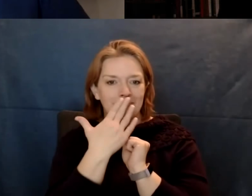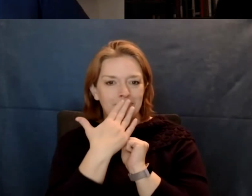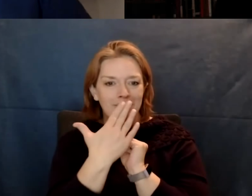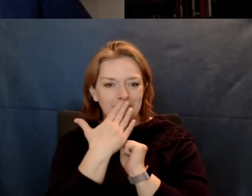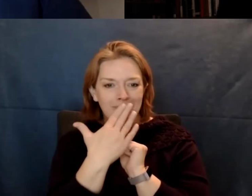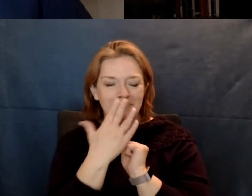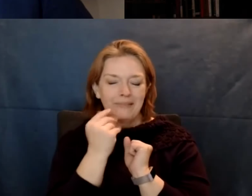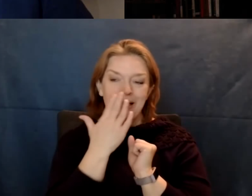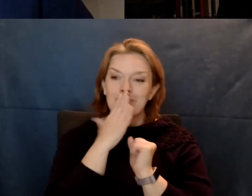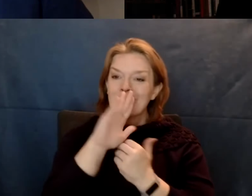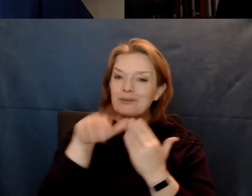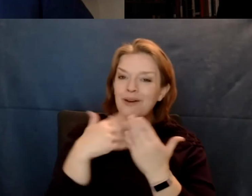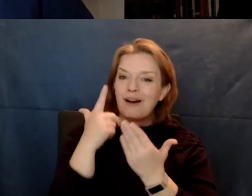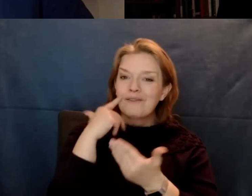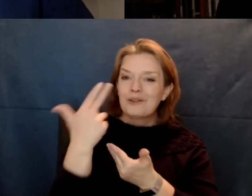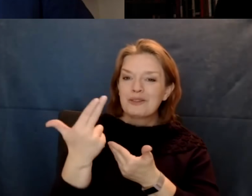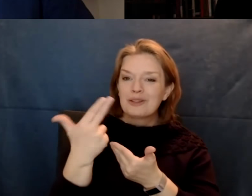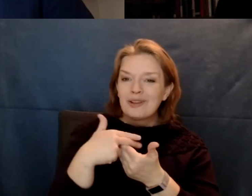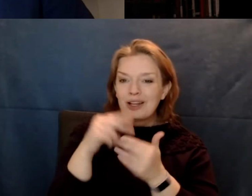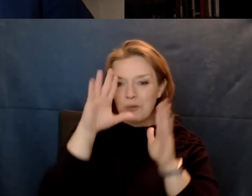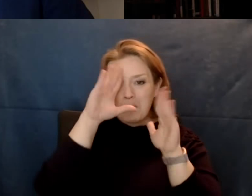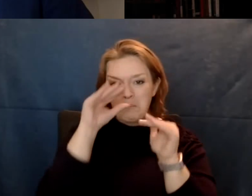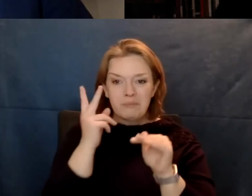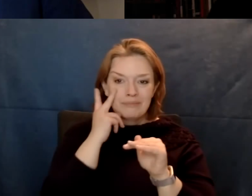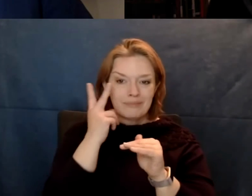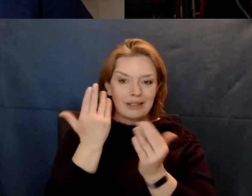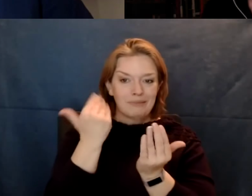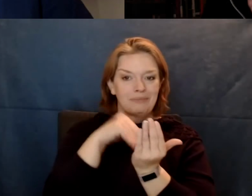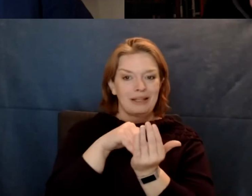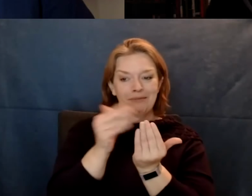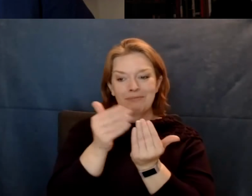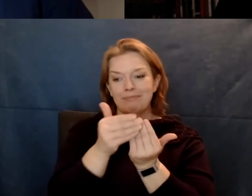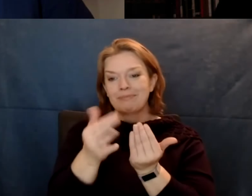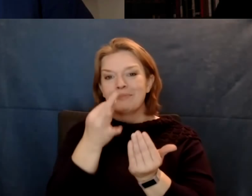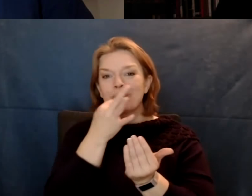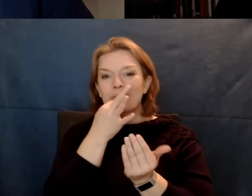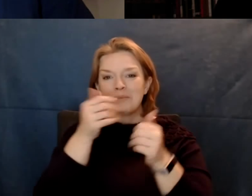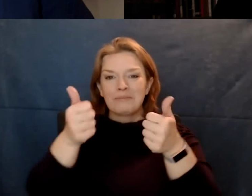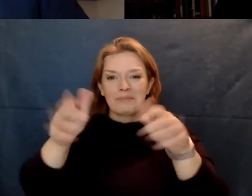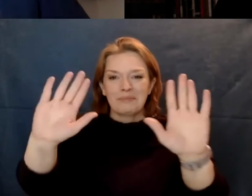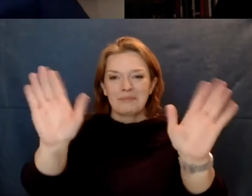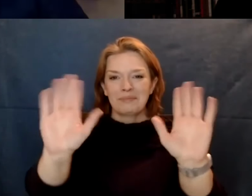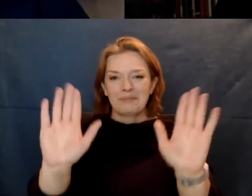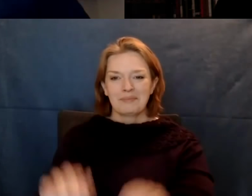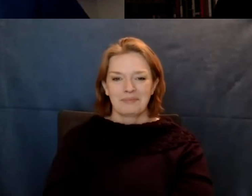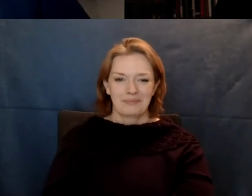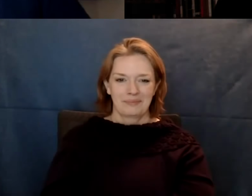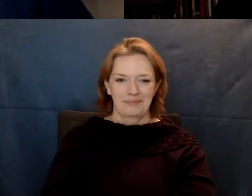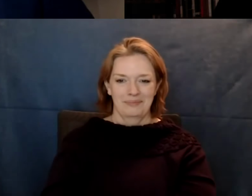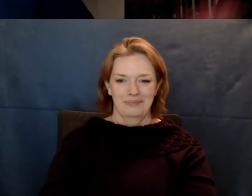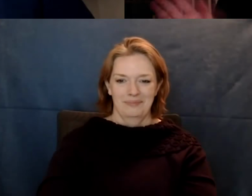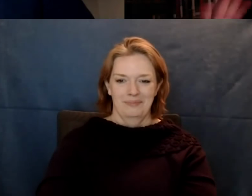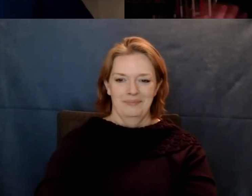joining us and hopefully we'll see you again soon! J: Yeah that was fun! K:All right.